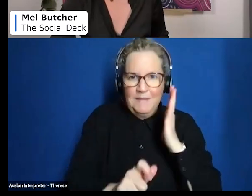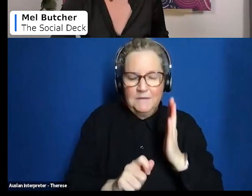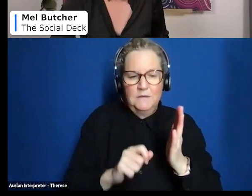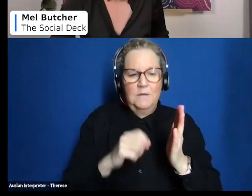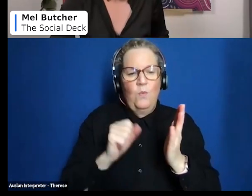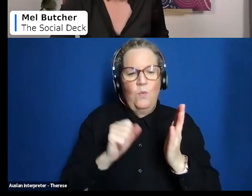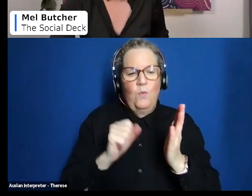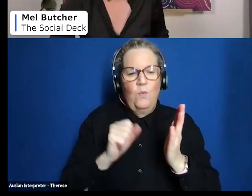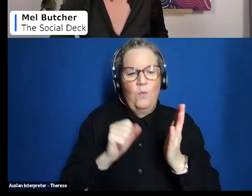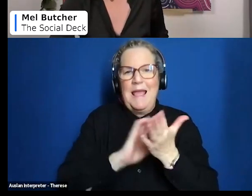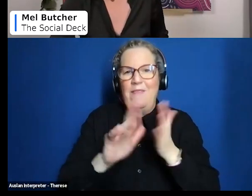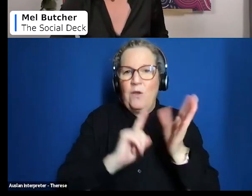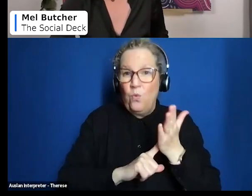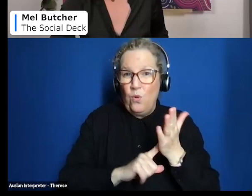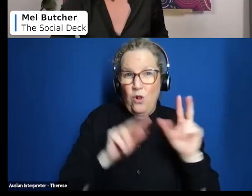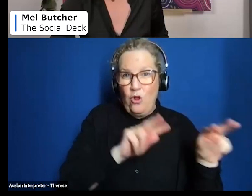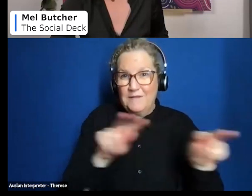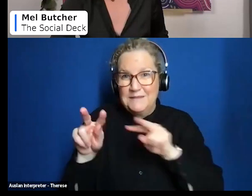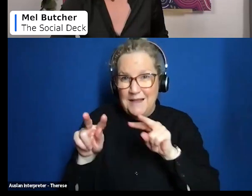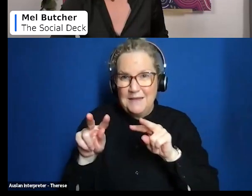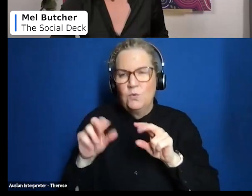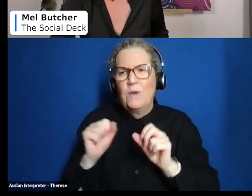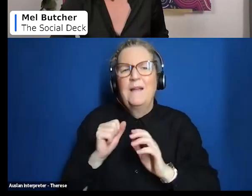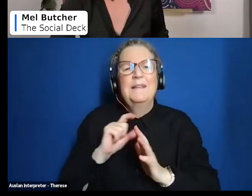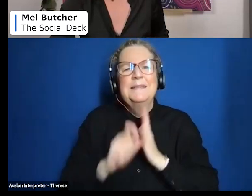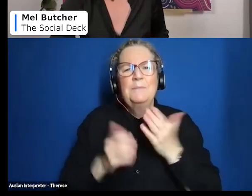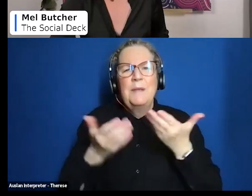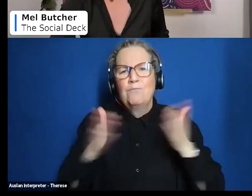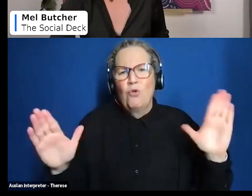ranging definition of disability that would also extend to such things